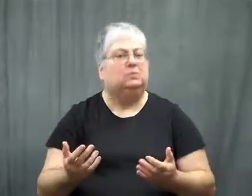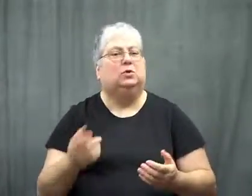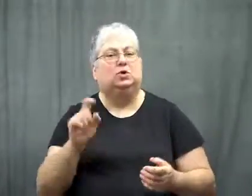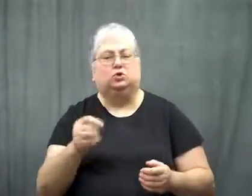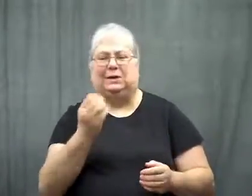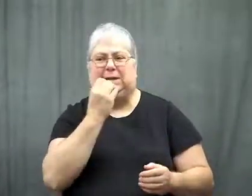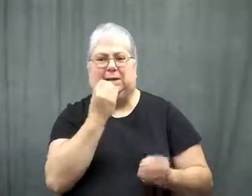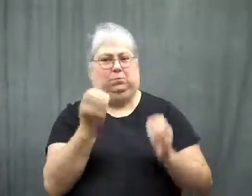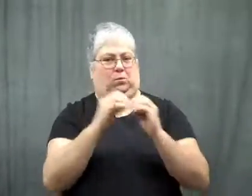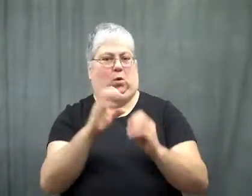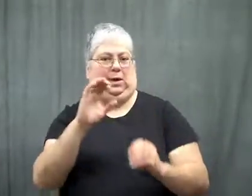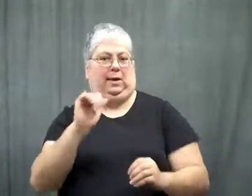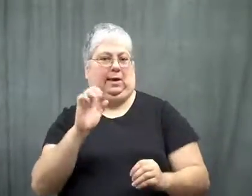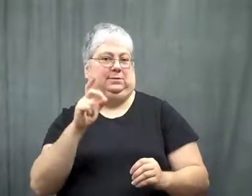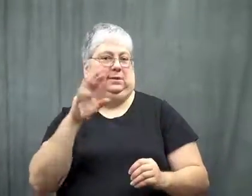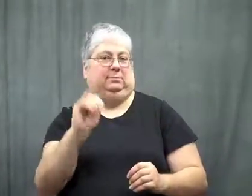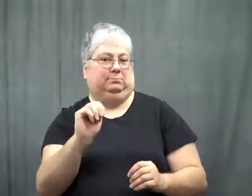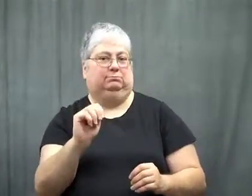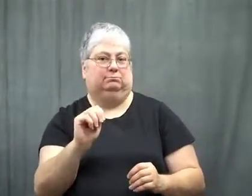Eating more calcium is essential.